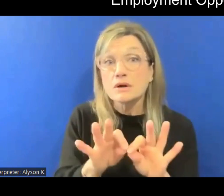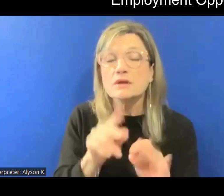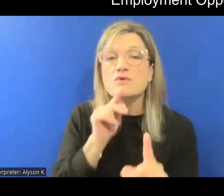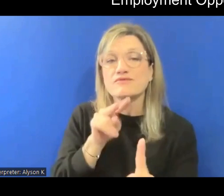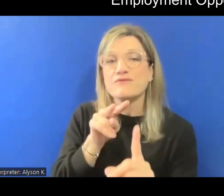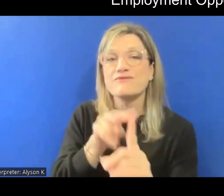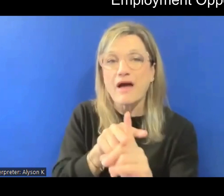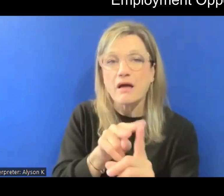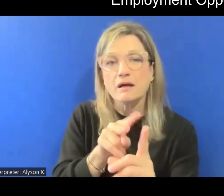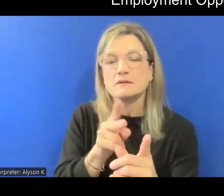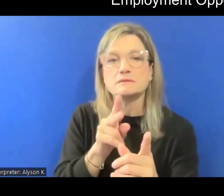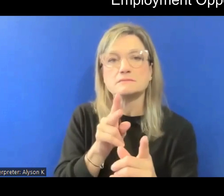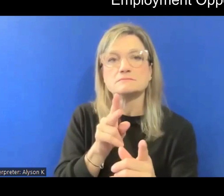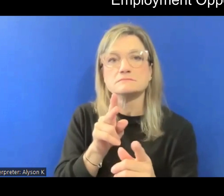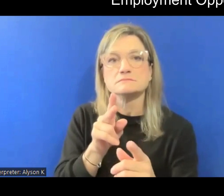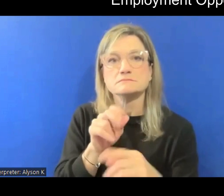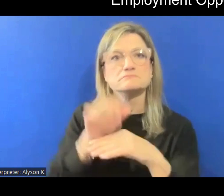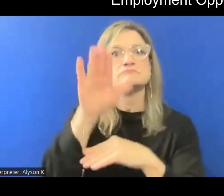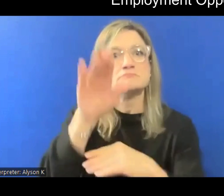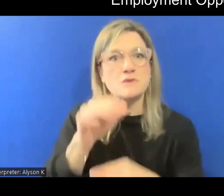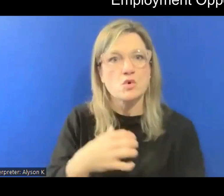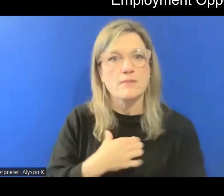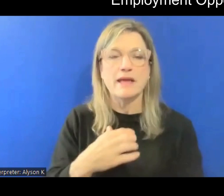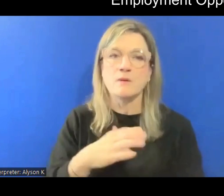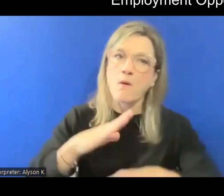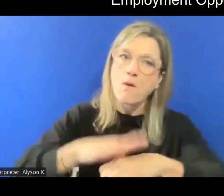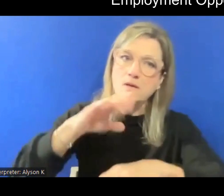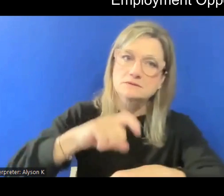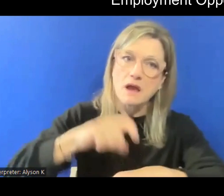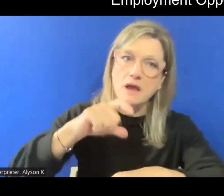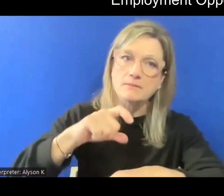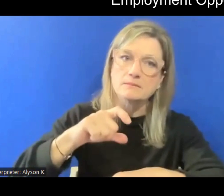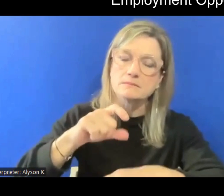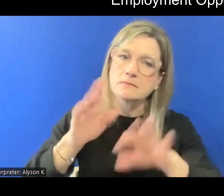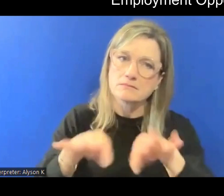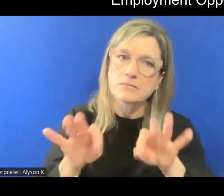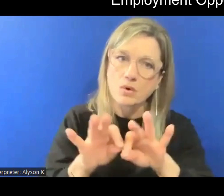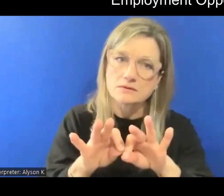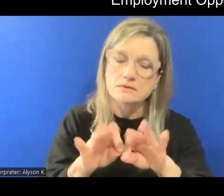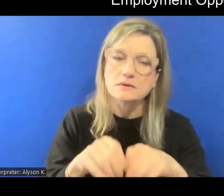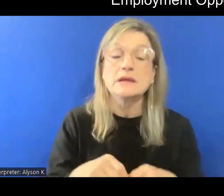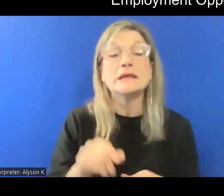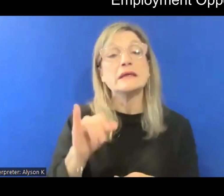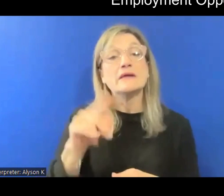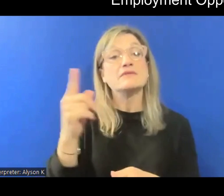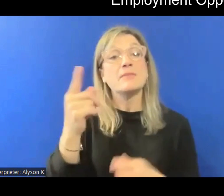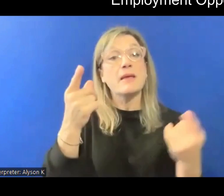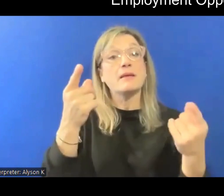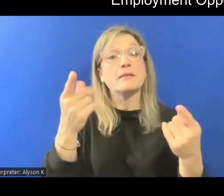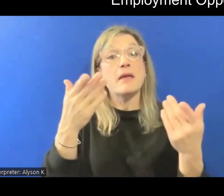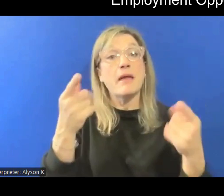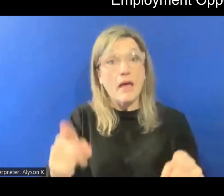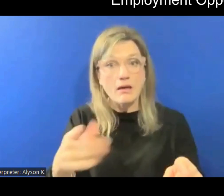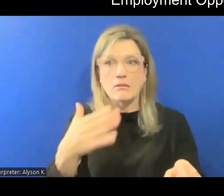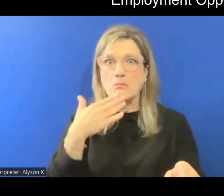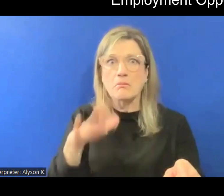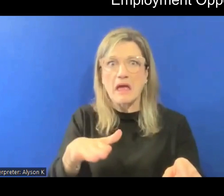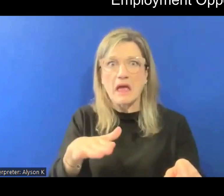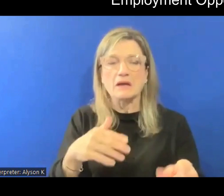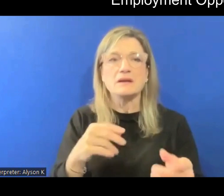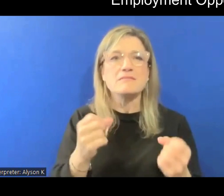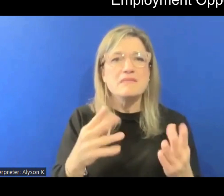on time. A lot of times when something bad happens, a lot of us go into denial and we just